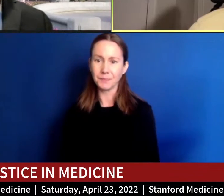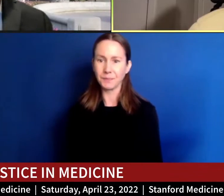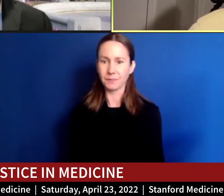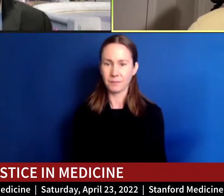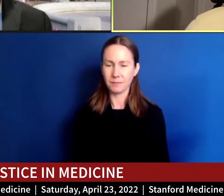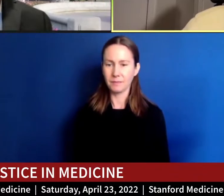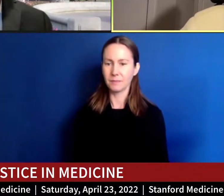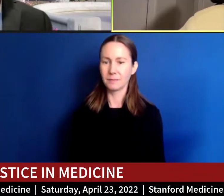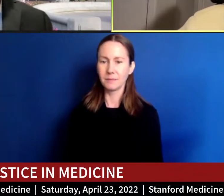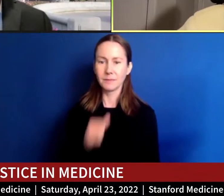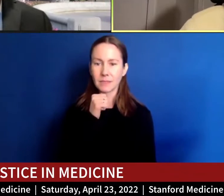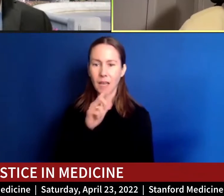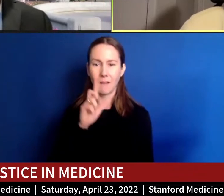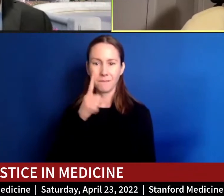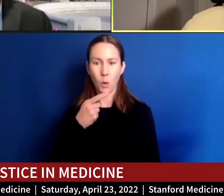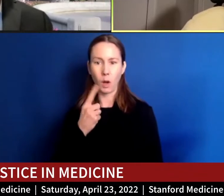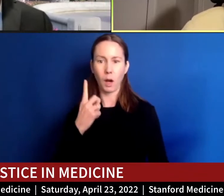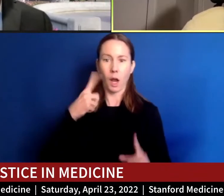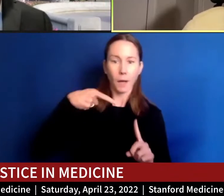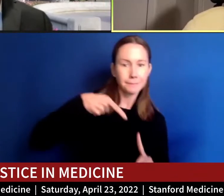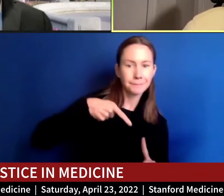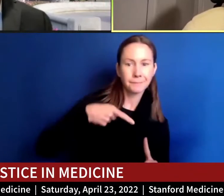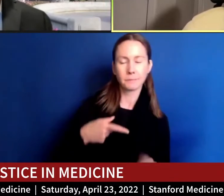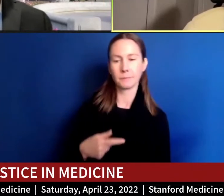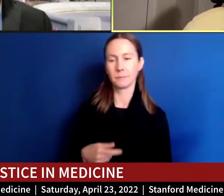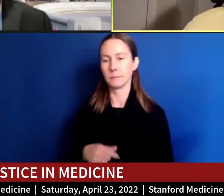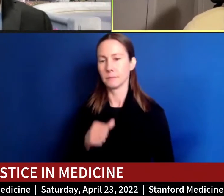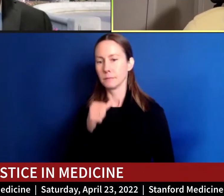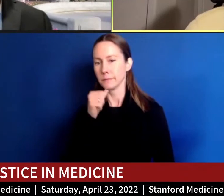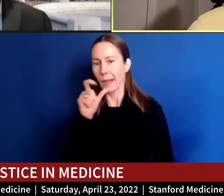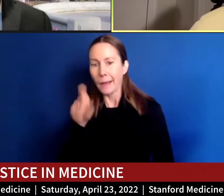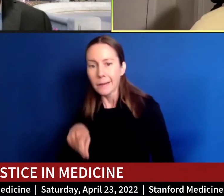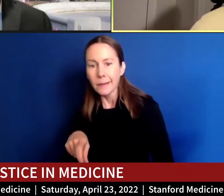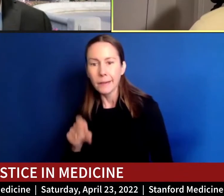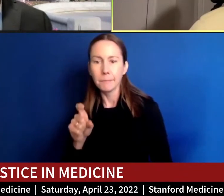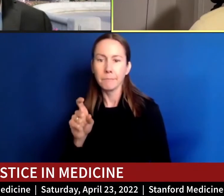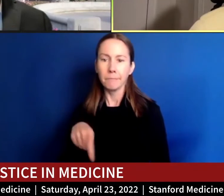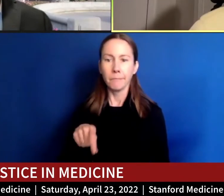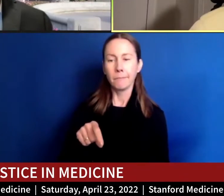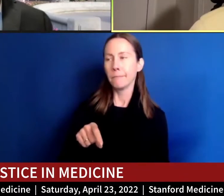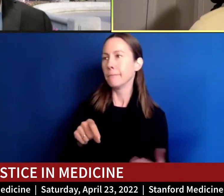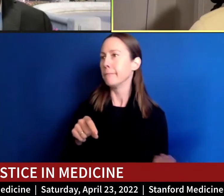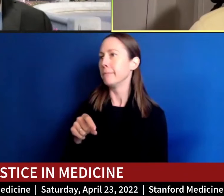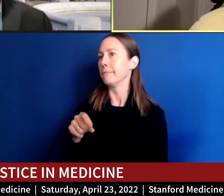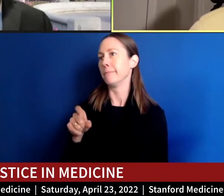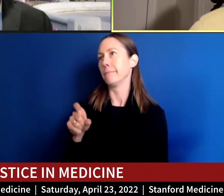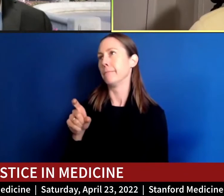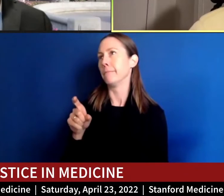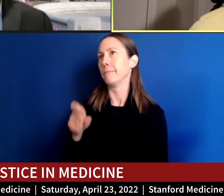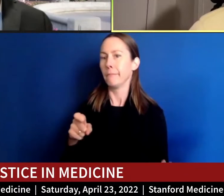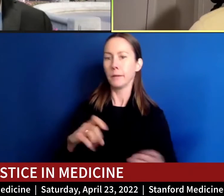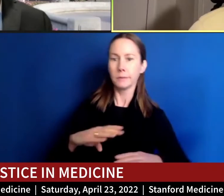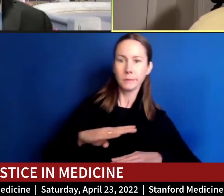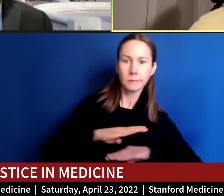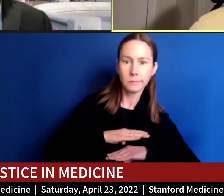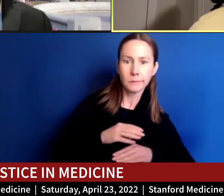That’s not this thing that has to be like tightly controlled, that’s a [limited] resource.